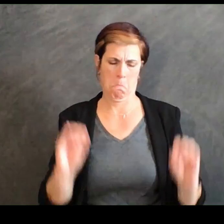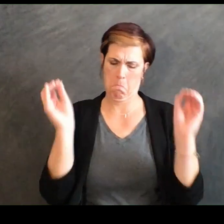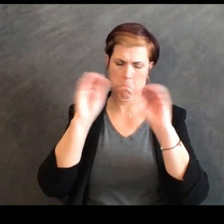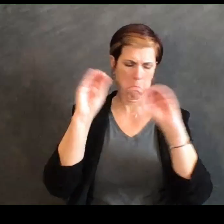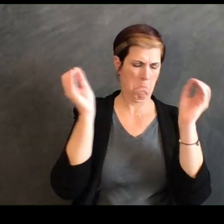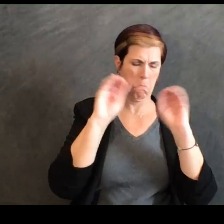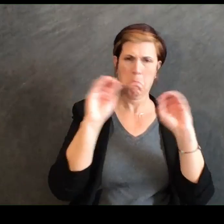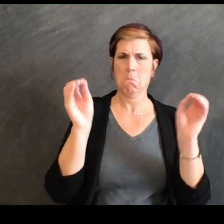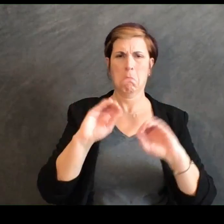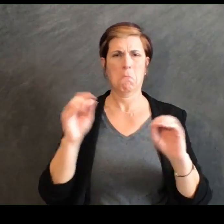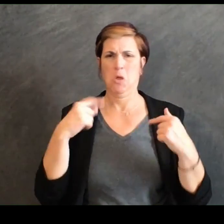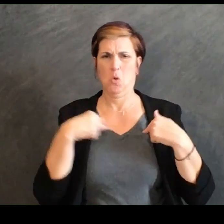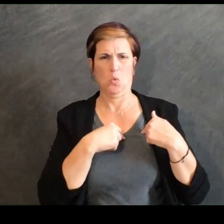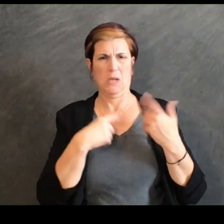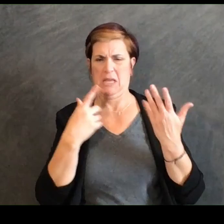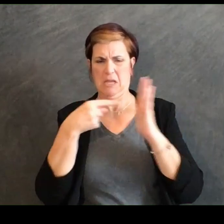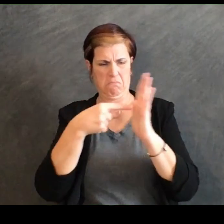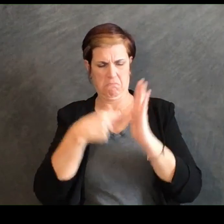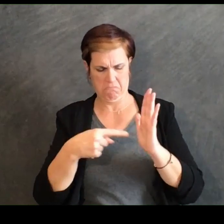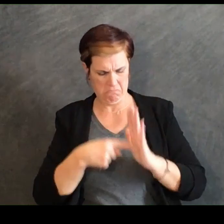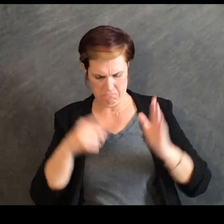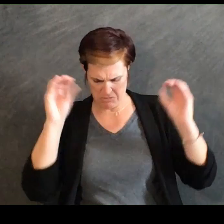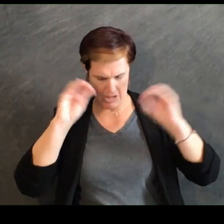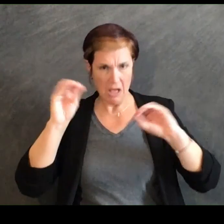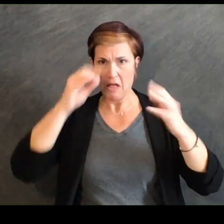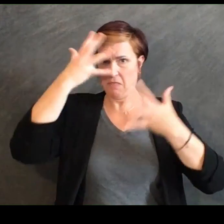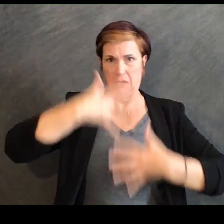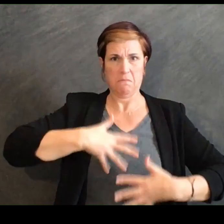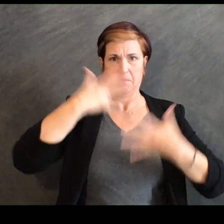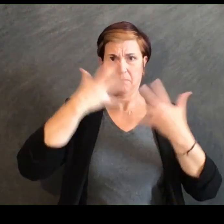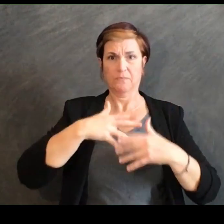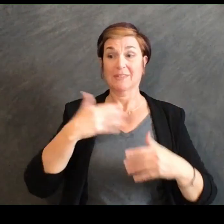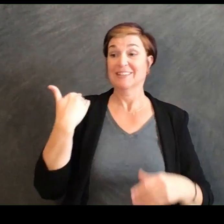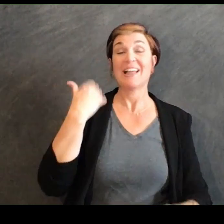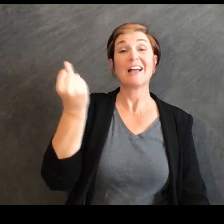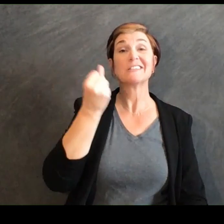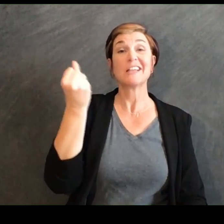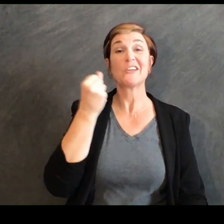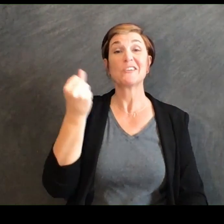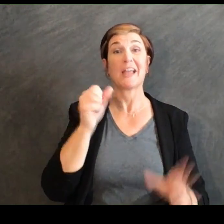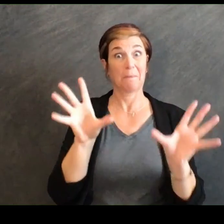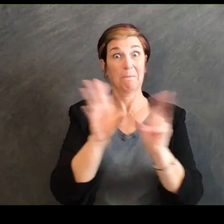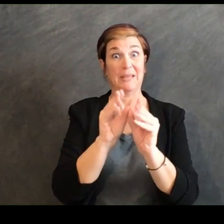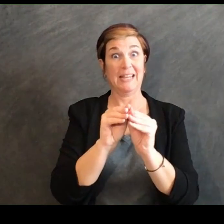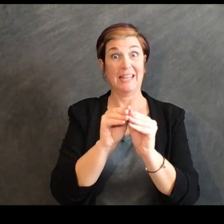had a great meeting with the president of Brazil Boston ro great guy very very